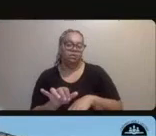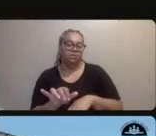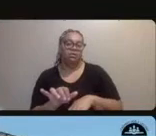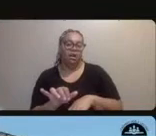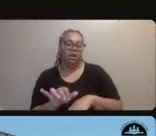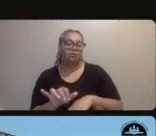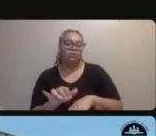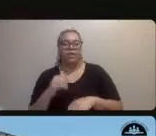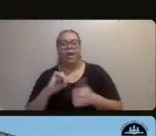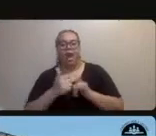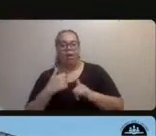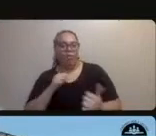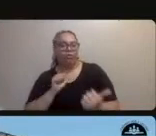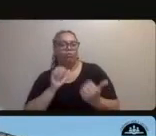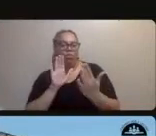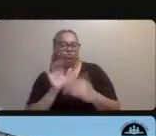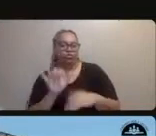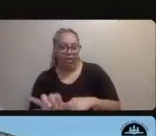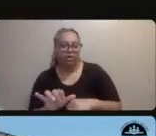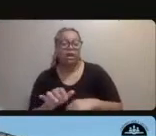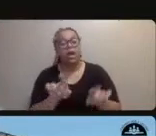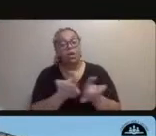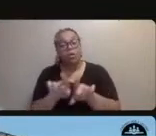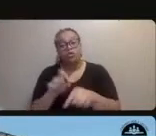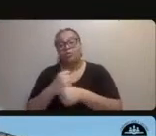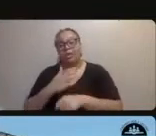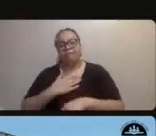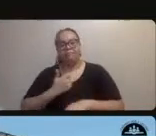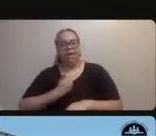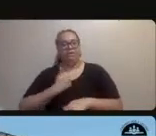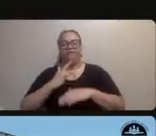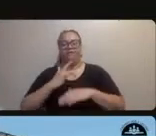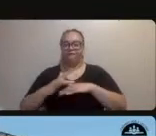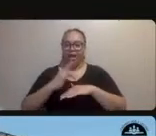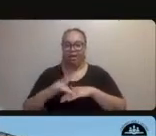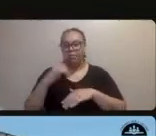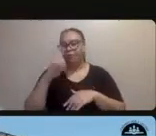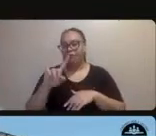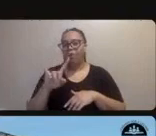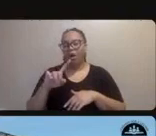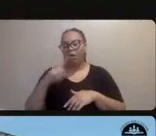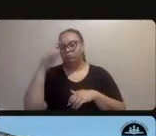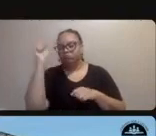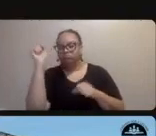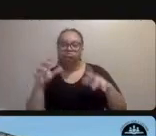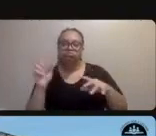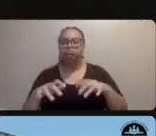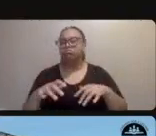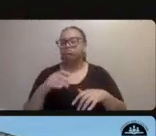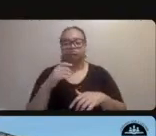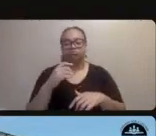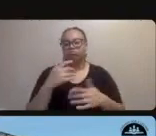HAPPENING IS REALLY IMPORTANT